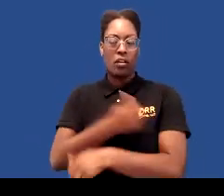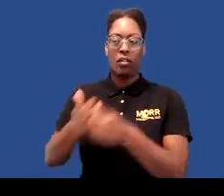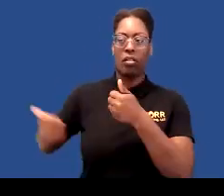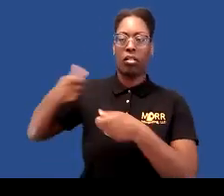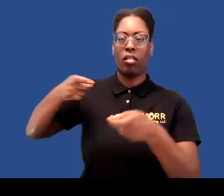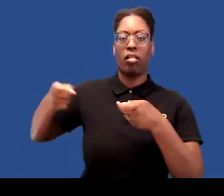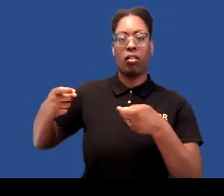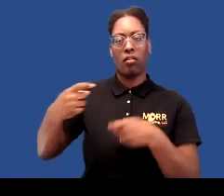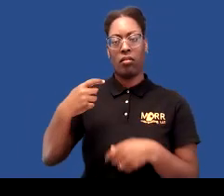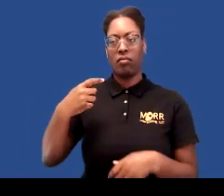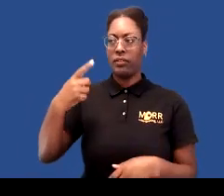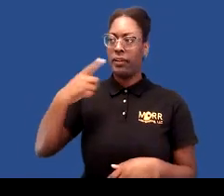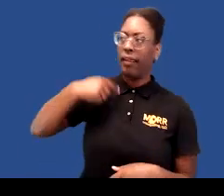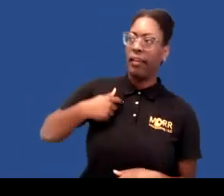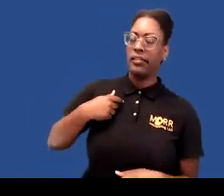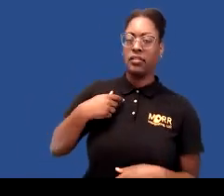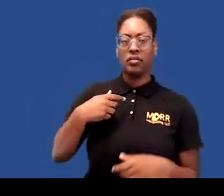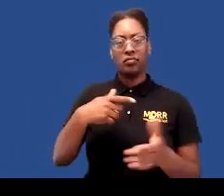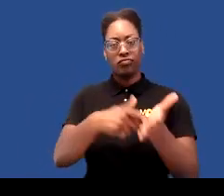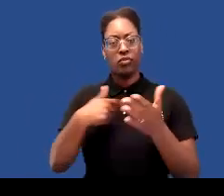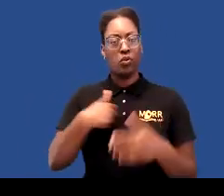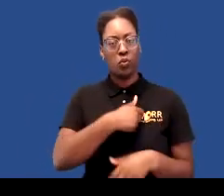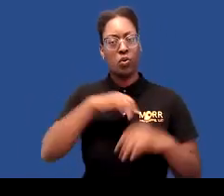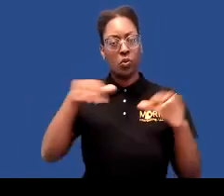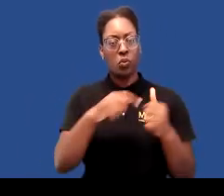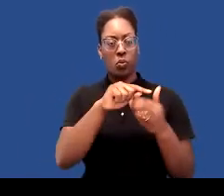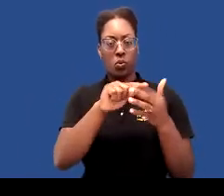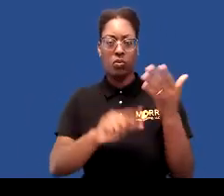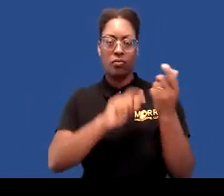of clearly defining decolonization because you have this issue